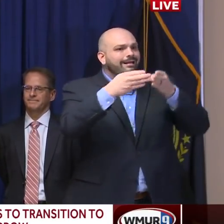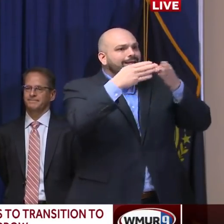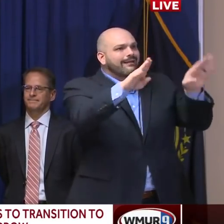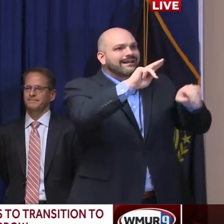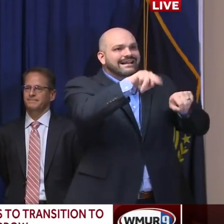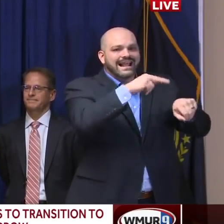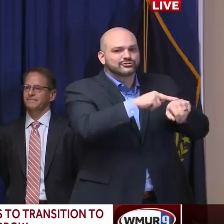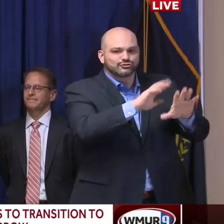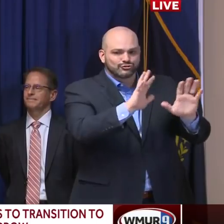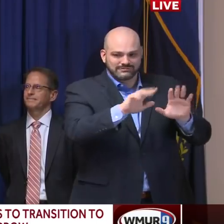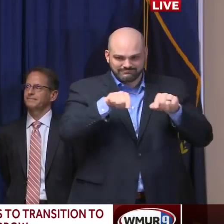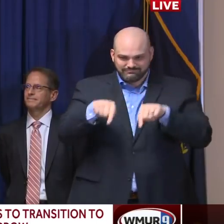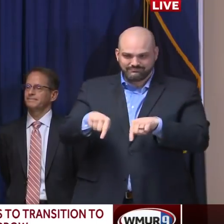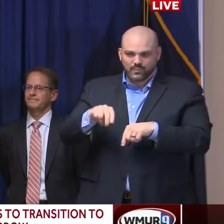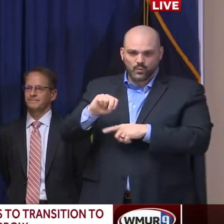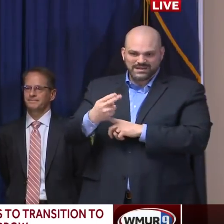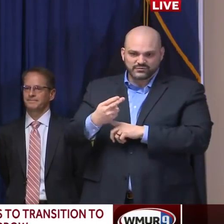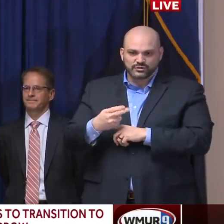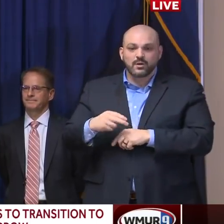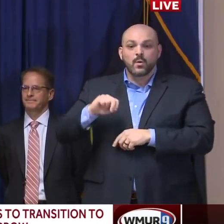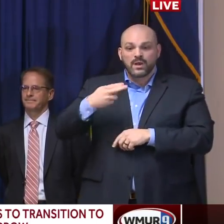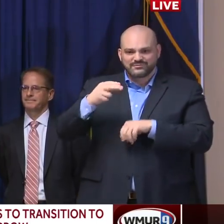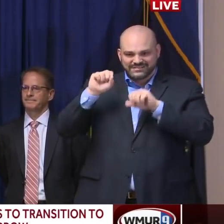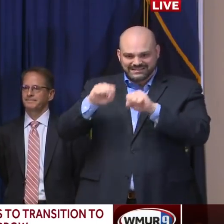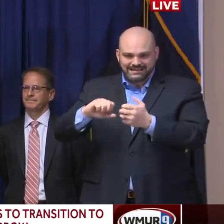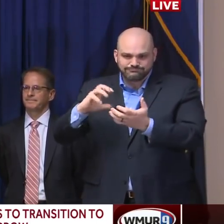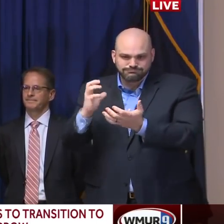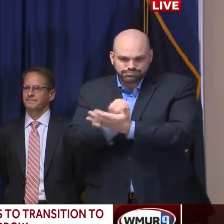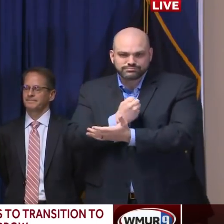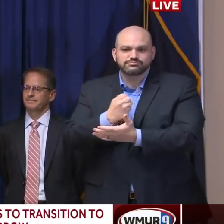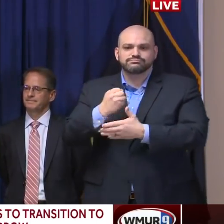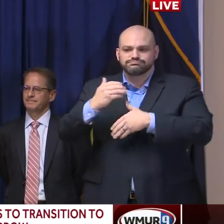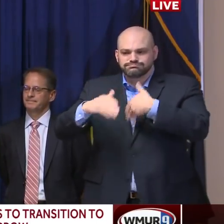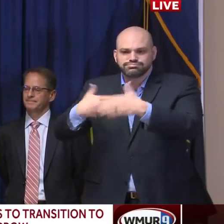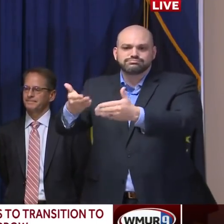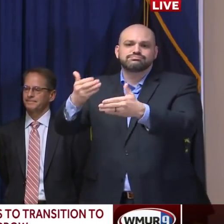MY JOB IS TO LOOK AT THE 603, ARBOR CAPABILITIES, ABILITIES, AND FLEXIBILITY.